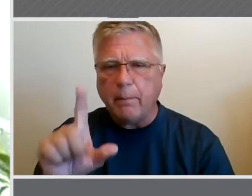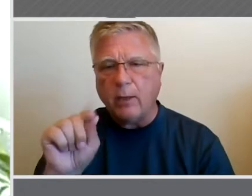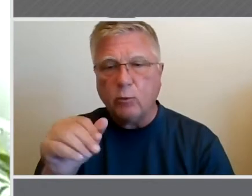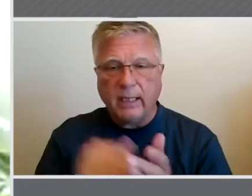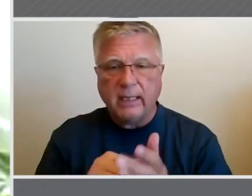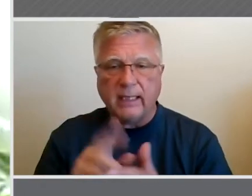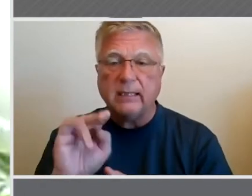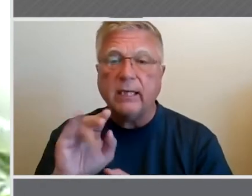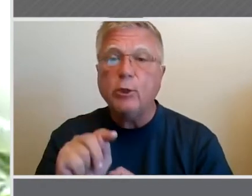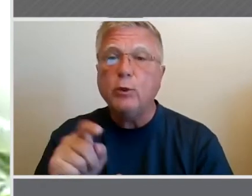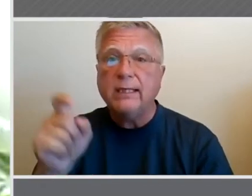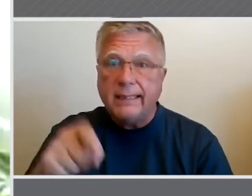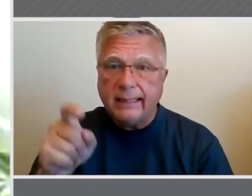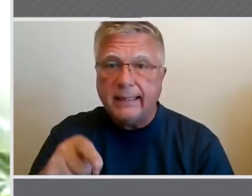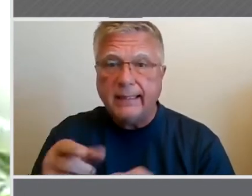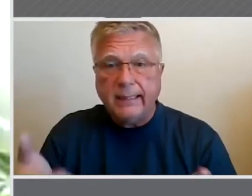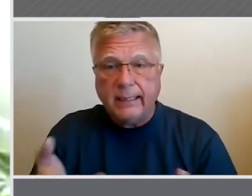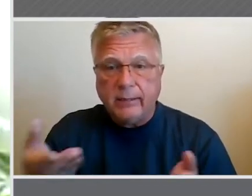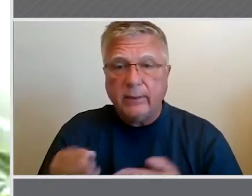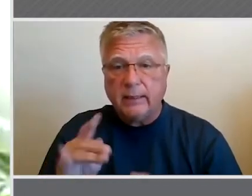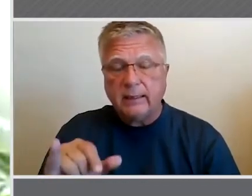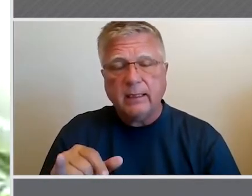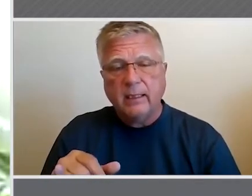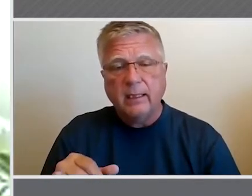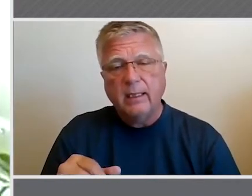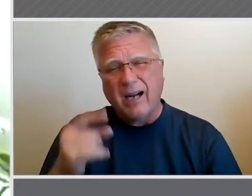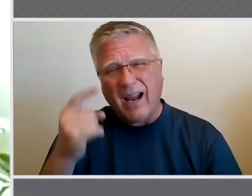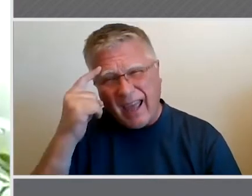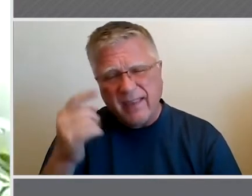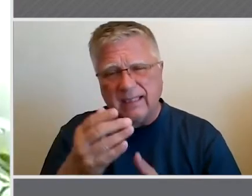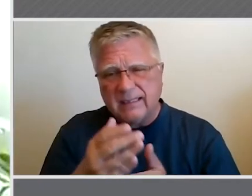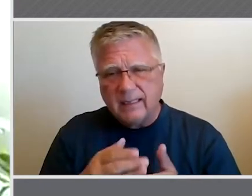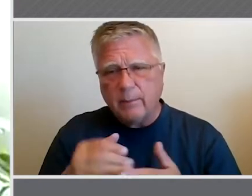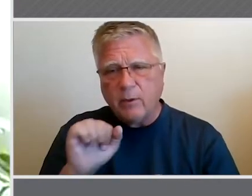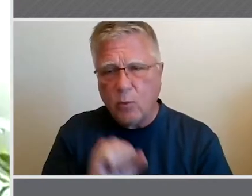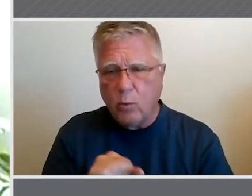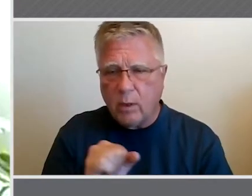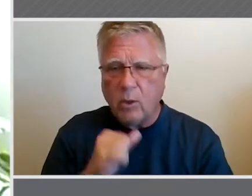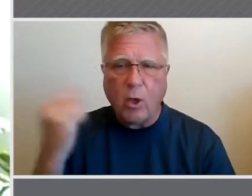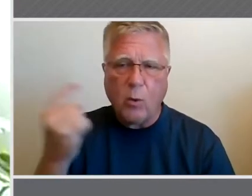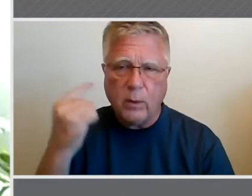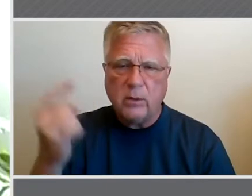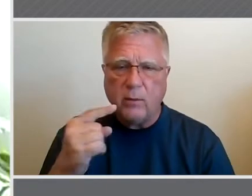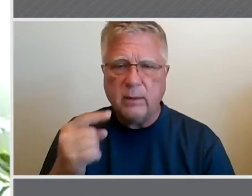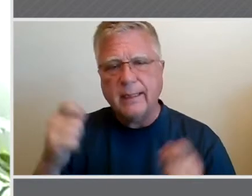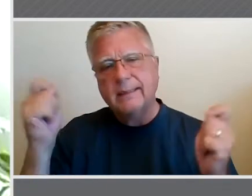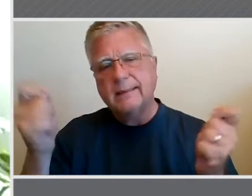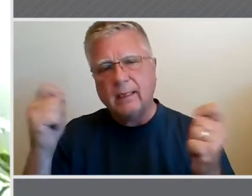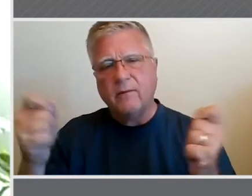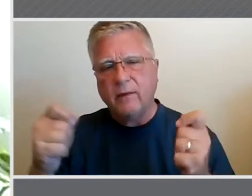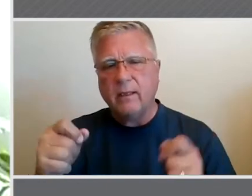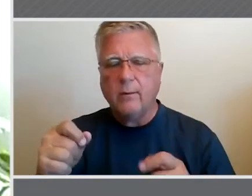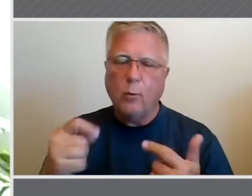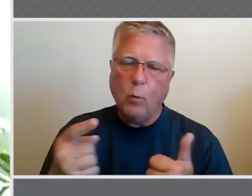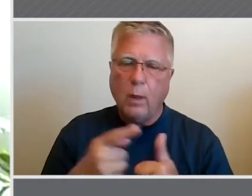I think some of the work that doesn't always get called out and celebrated the way it should is the prevention of that gap getting worse.